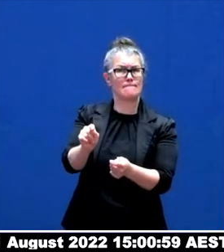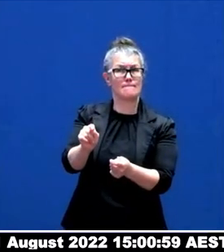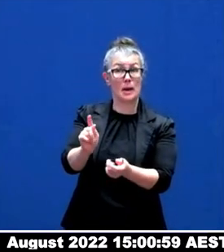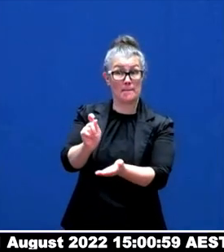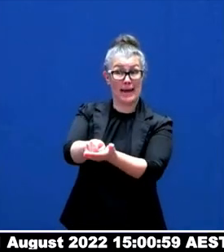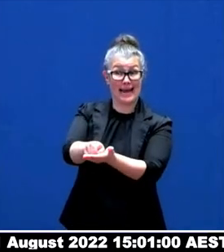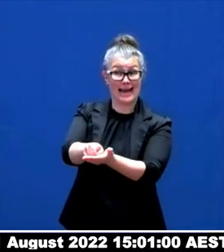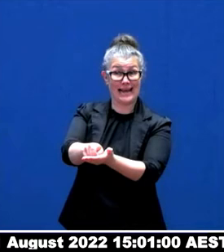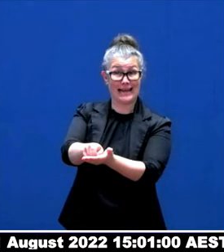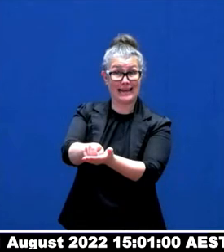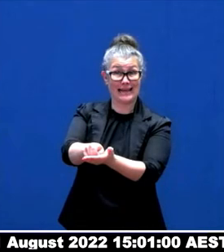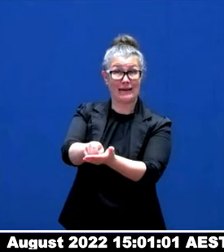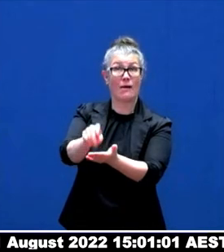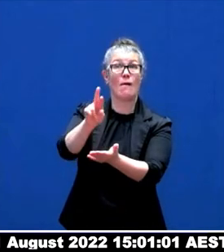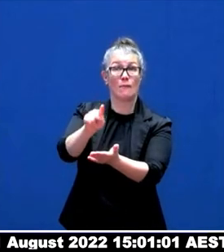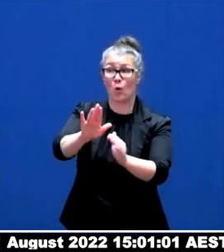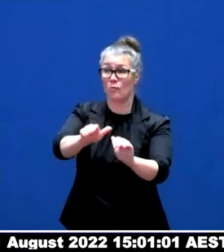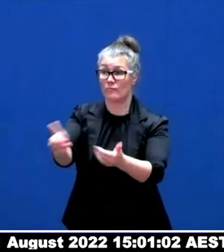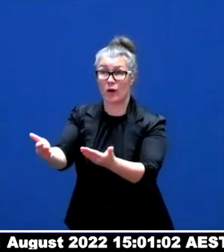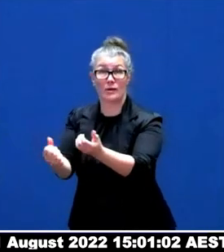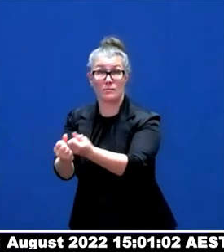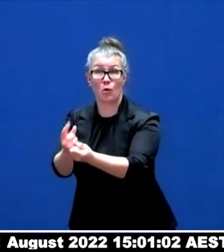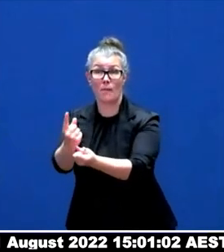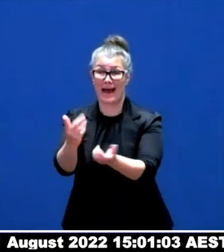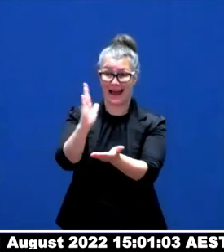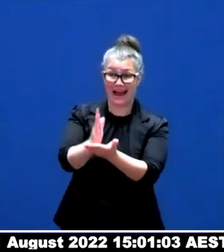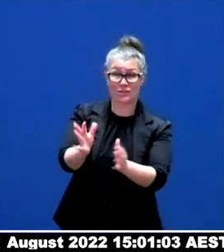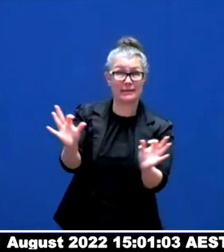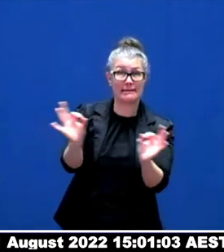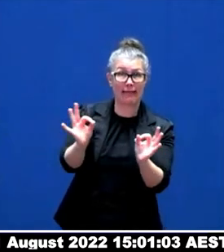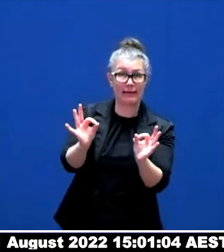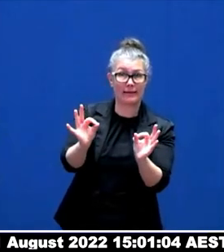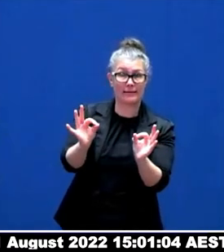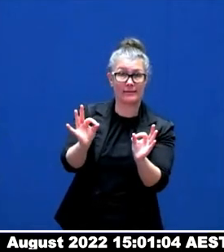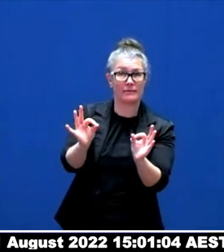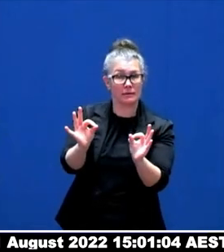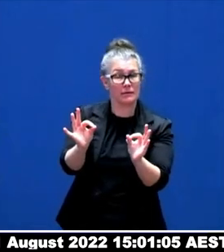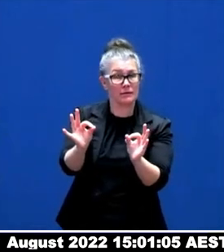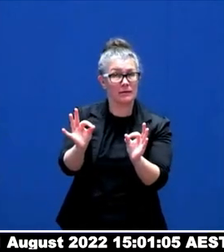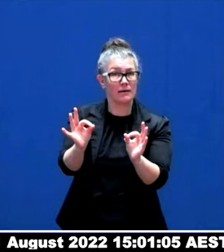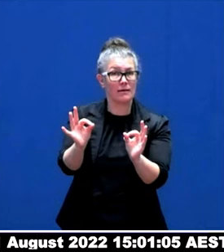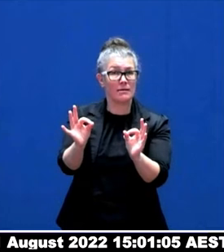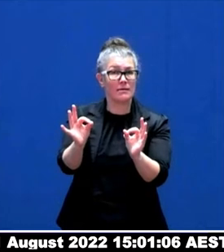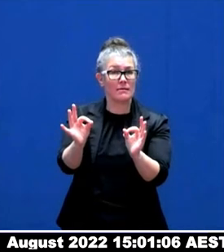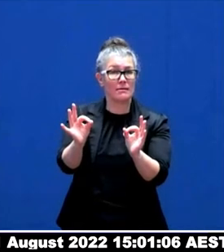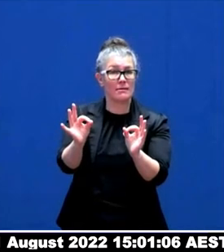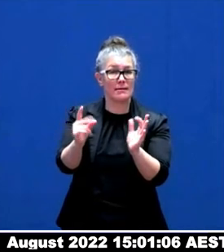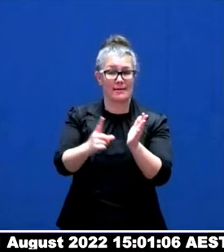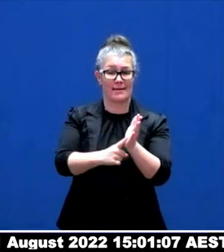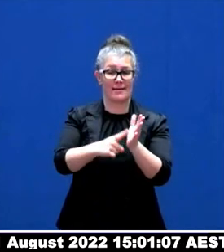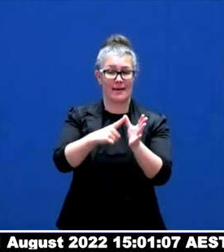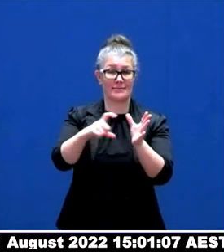for support provision that they're not providing, then our - our LAC partners and